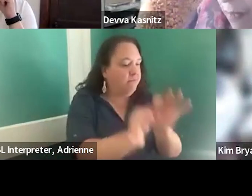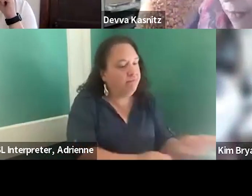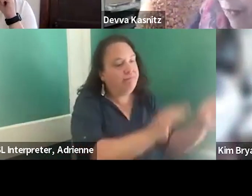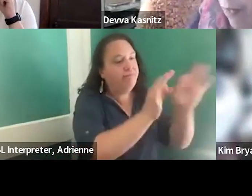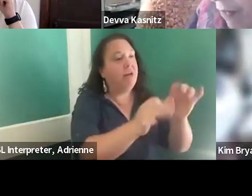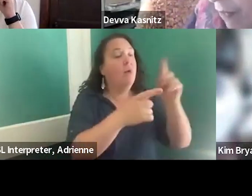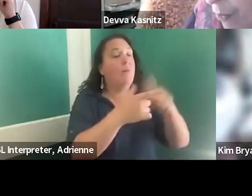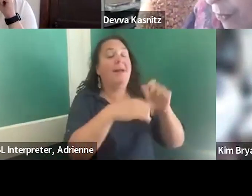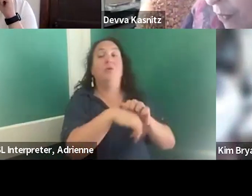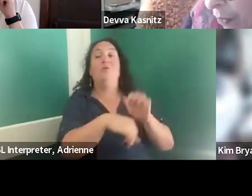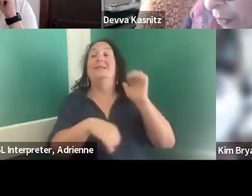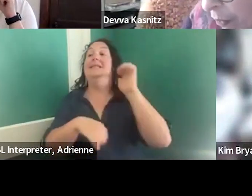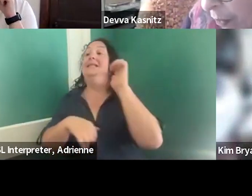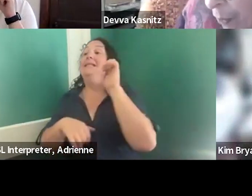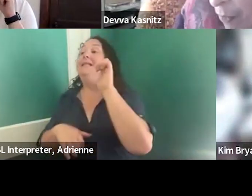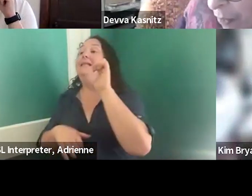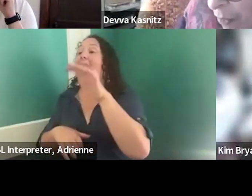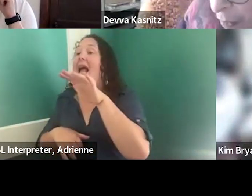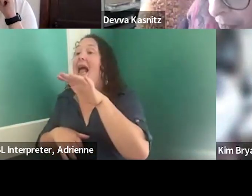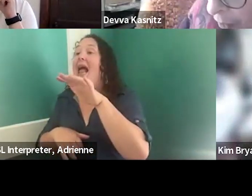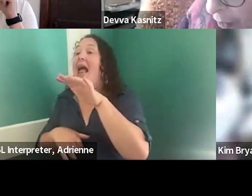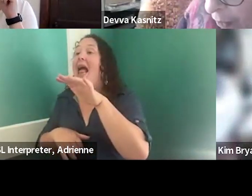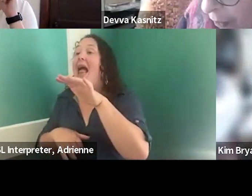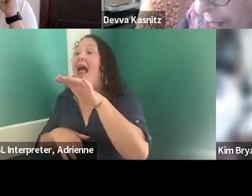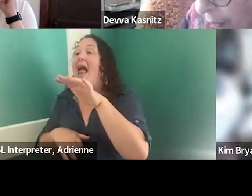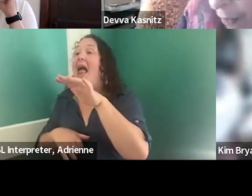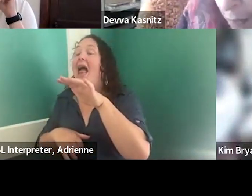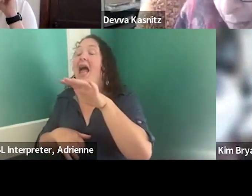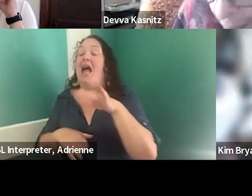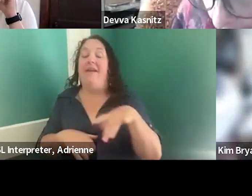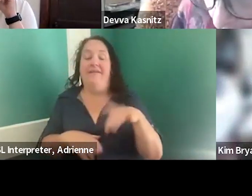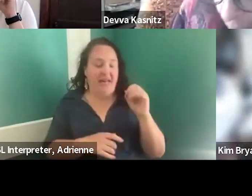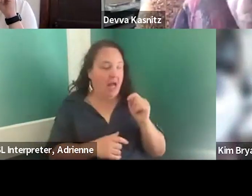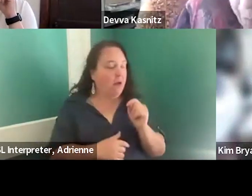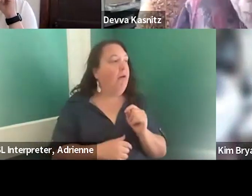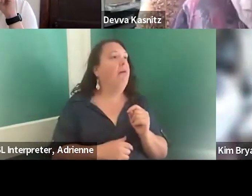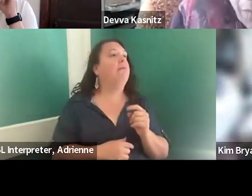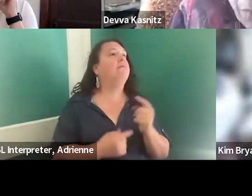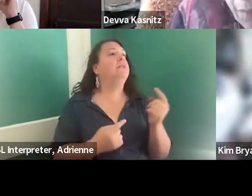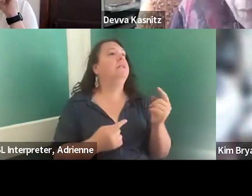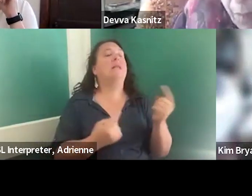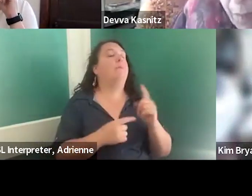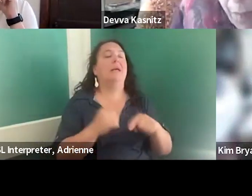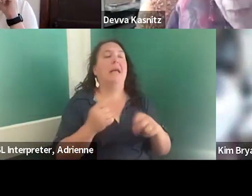that's when you find out who it was not accessible for. You did your very best to be accessible, but you will not know-- literally,